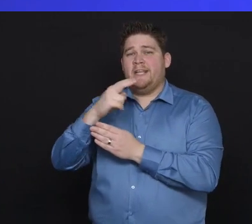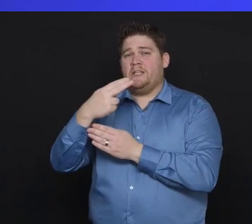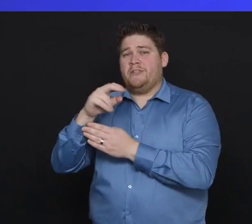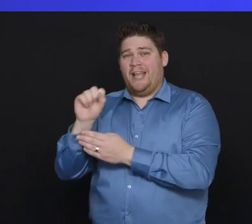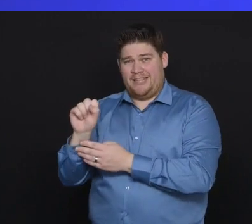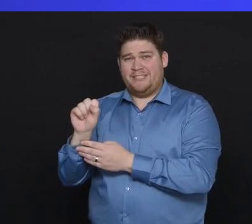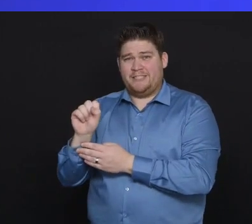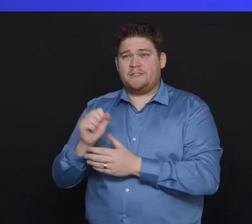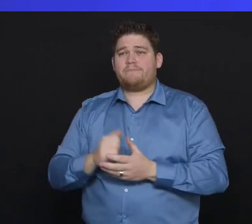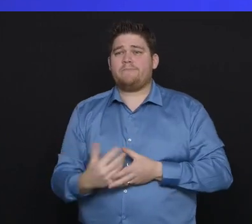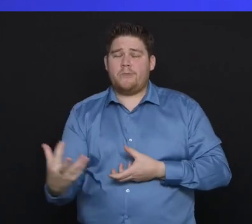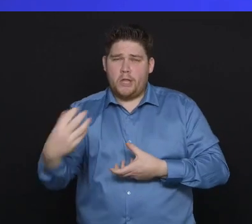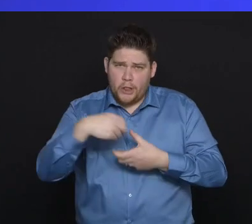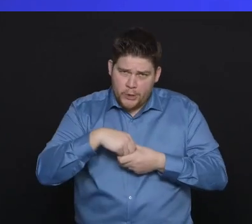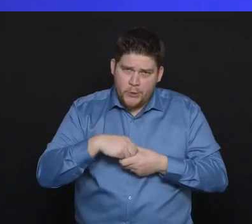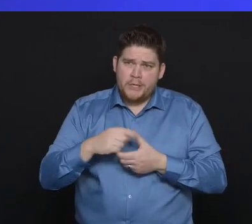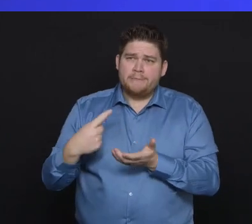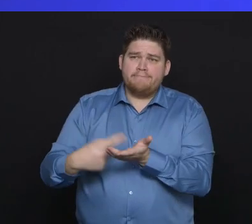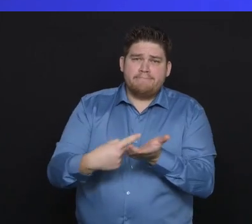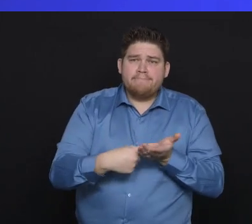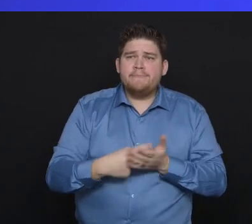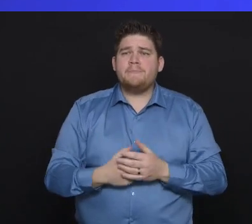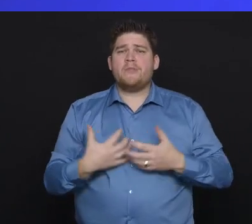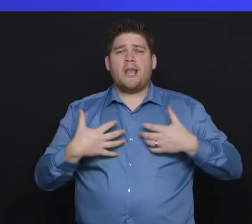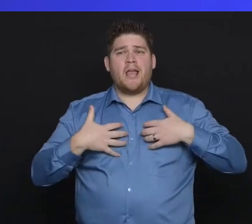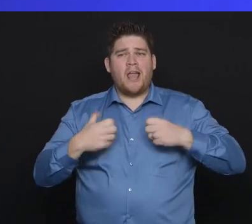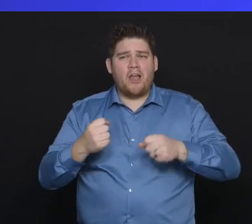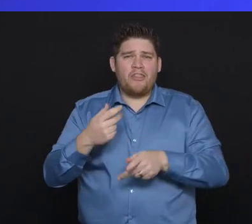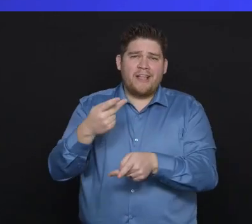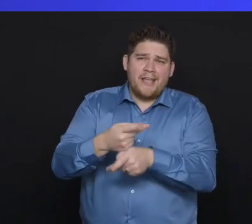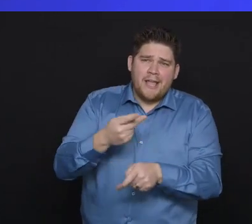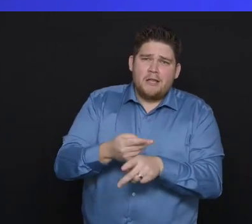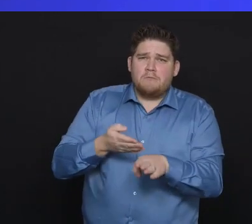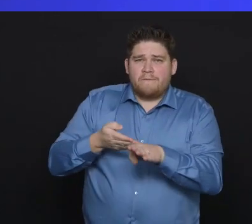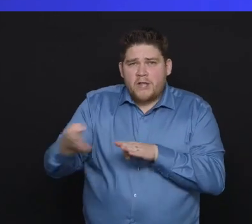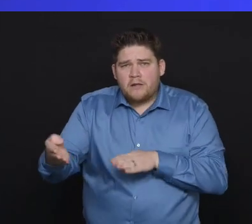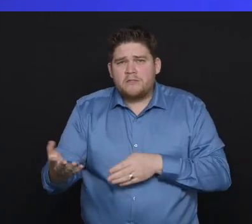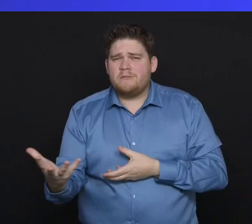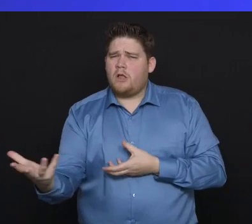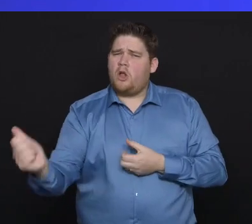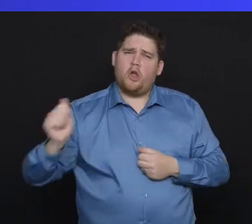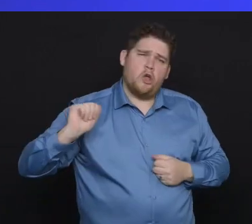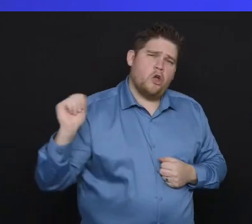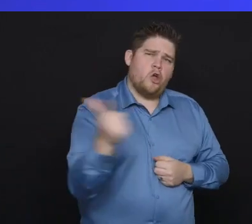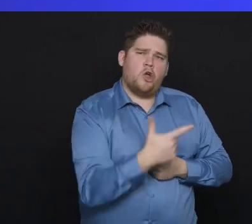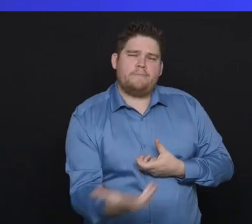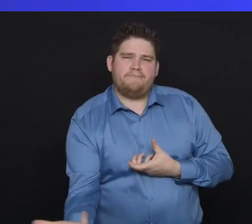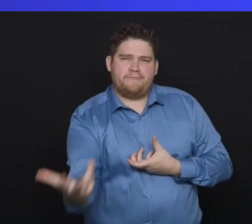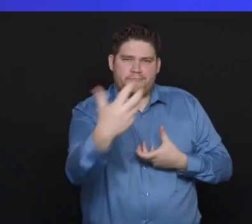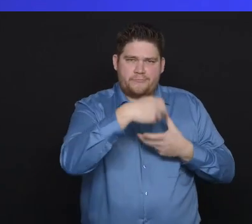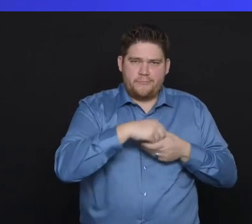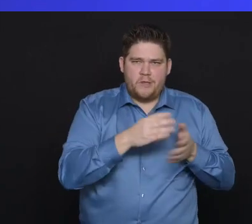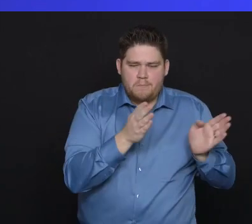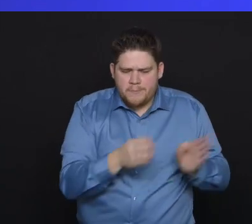leadership in the health system, they have really put their minds to how we can be as prepared as